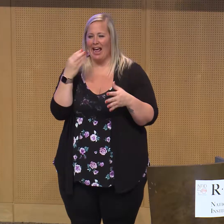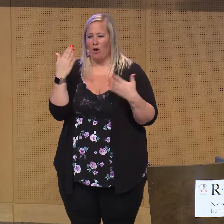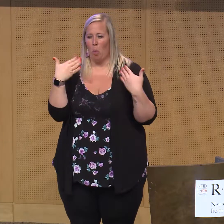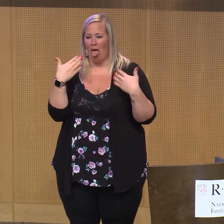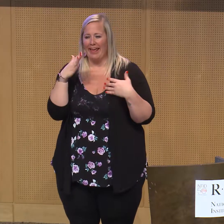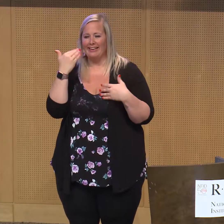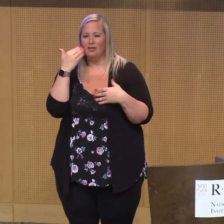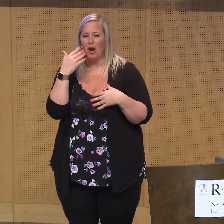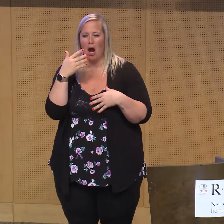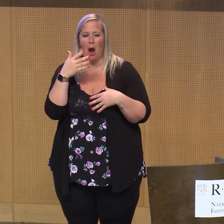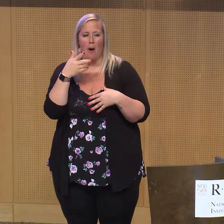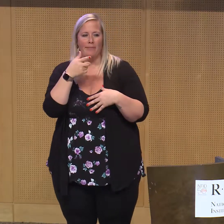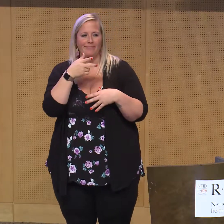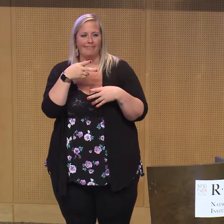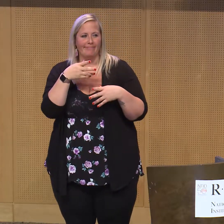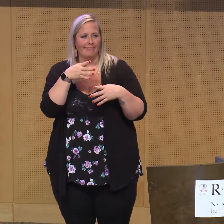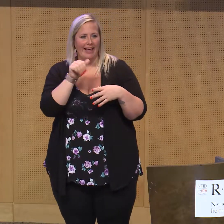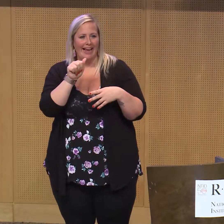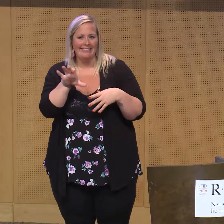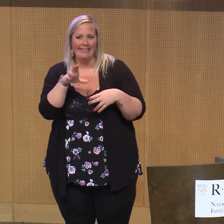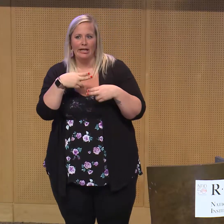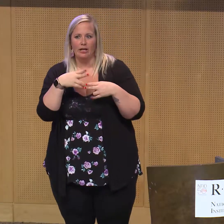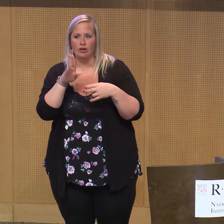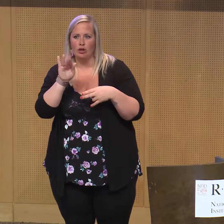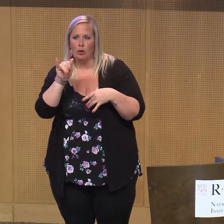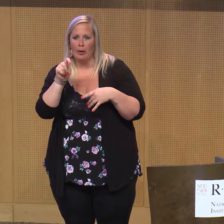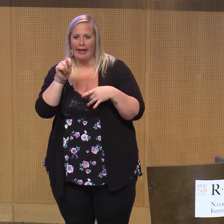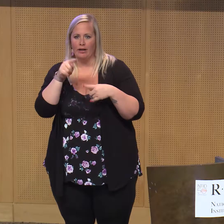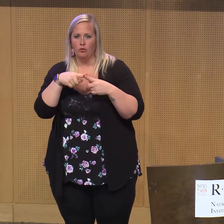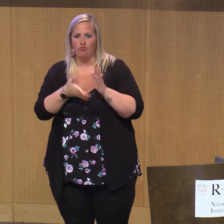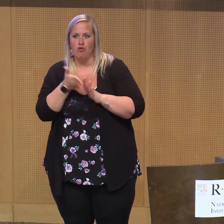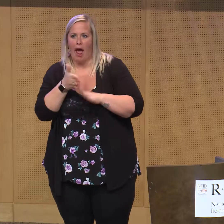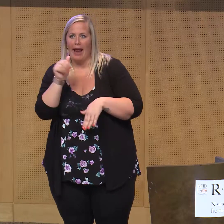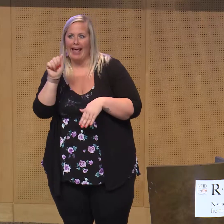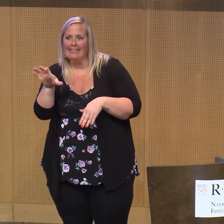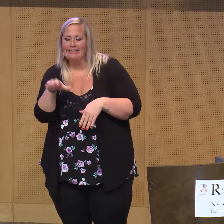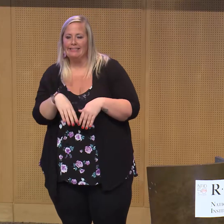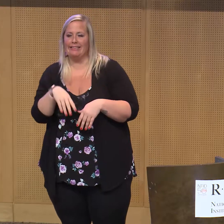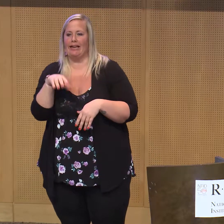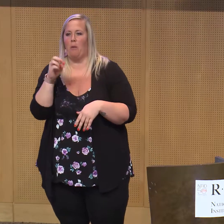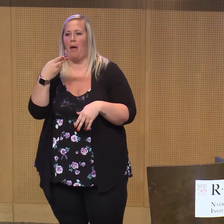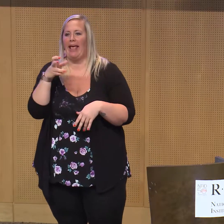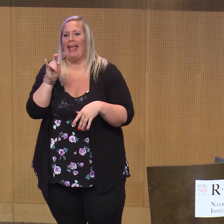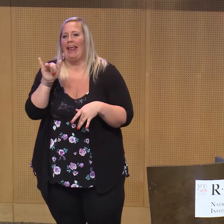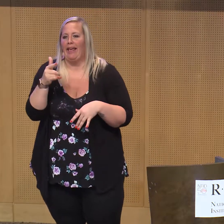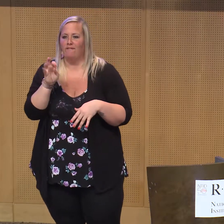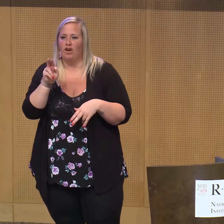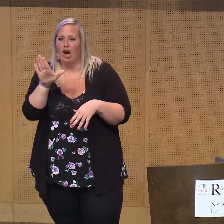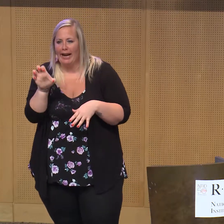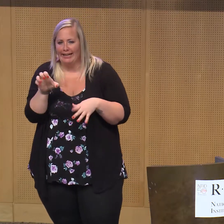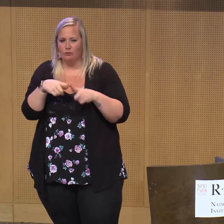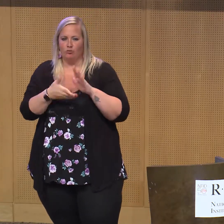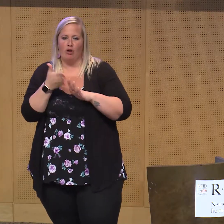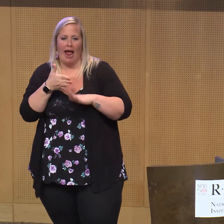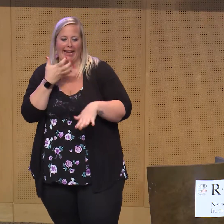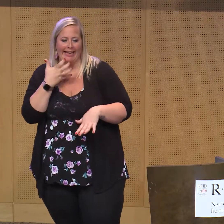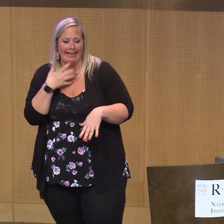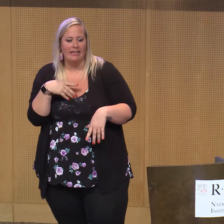which is heating and cooling companies-- so when an air conditioning unit or a heating unit